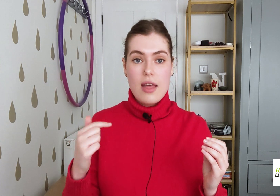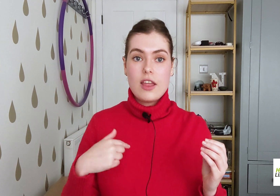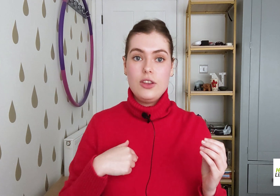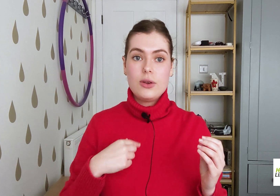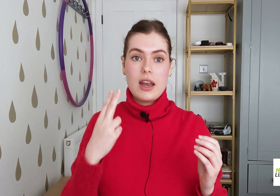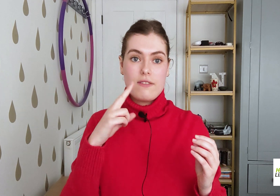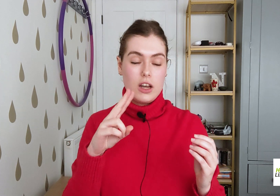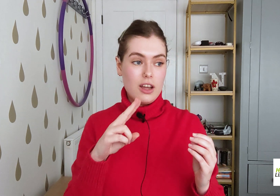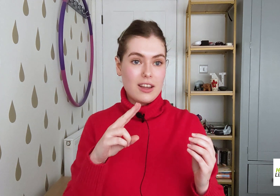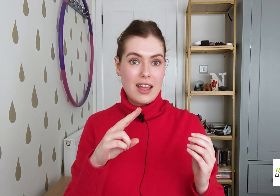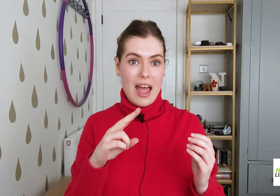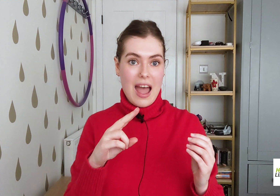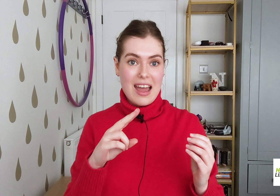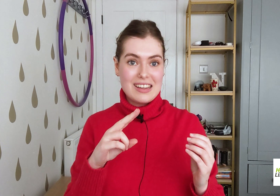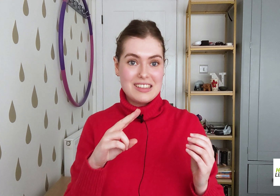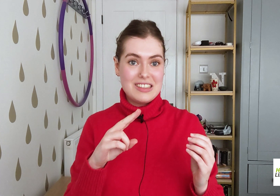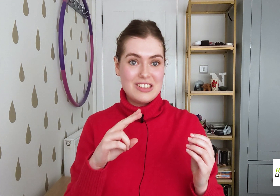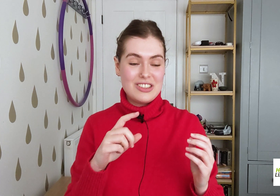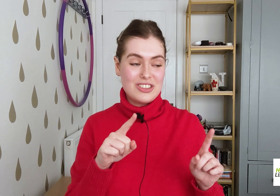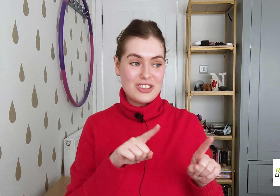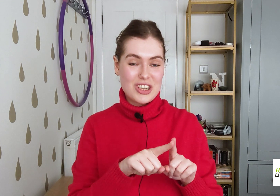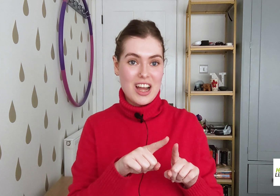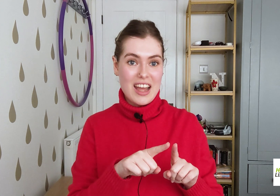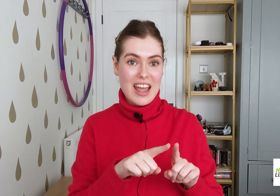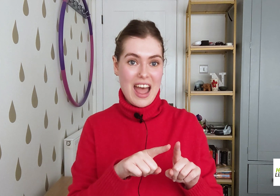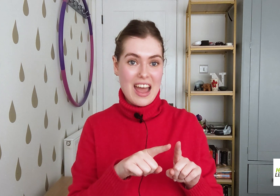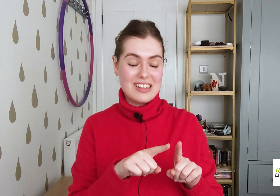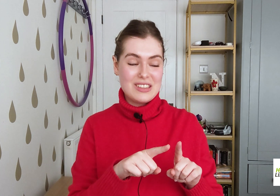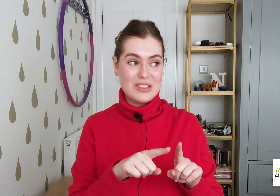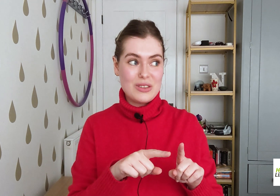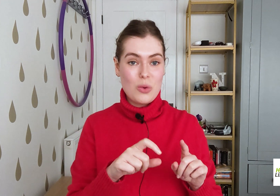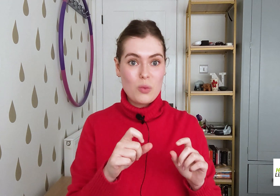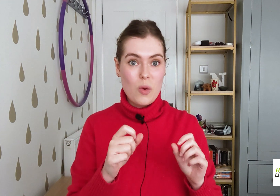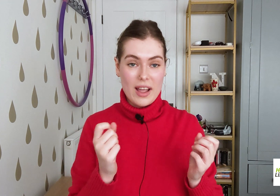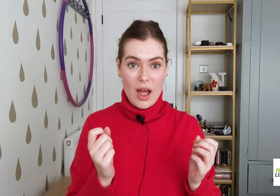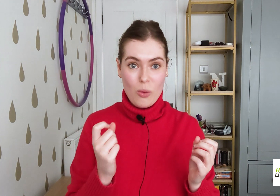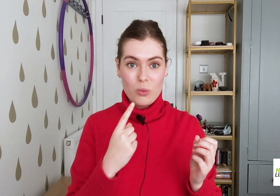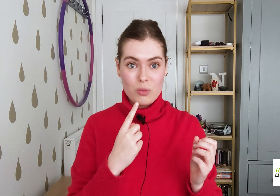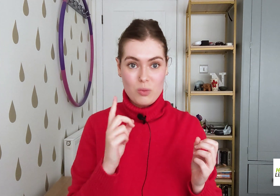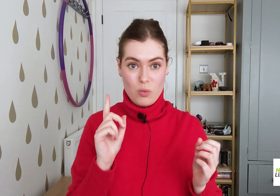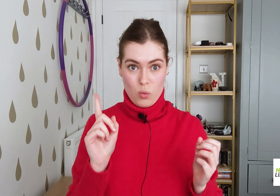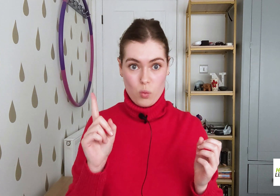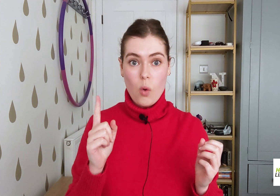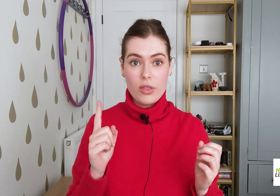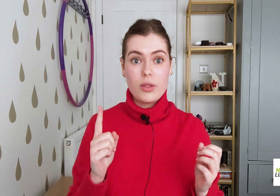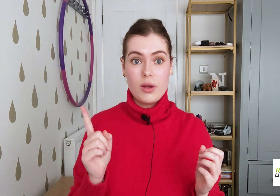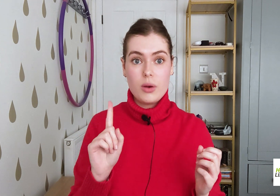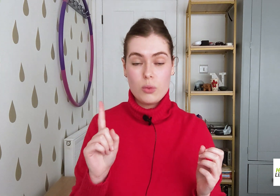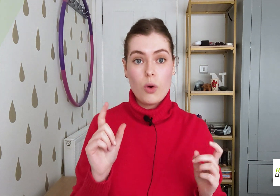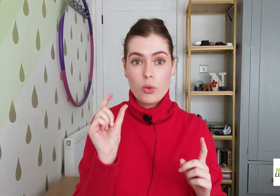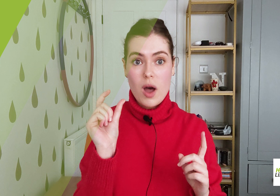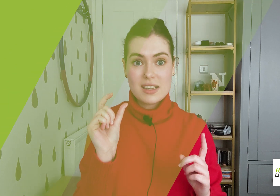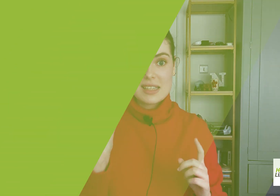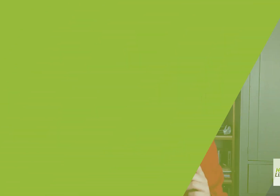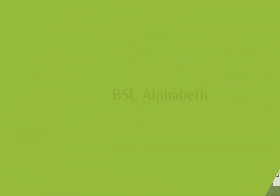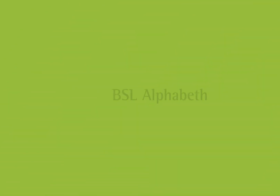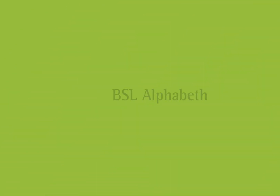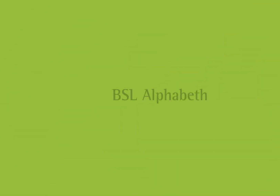and then you can have a look and try and work out what the... what the word is.